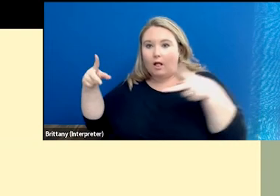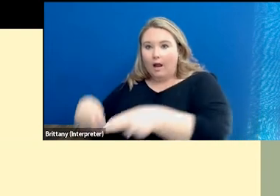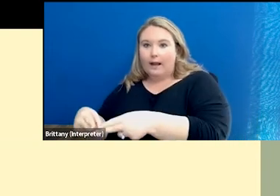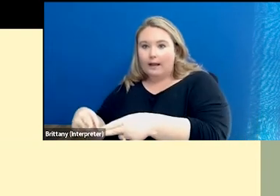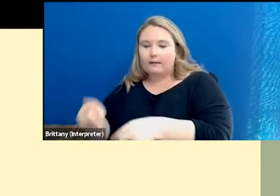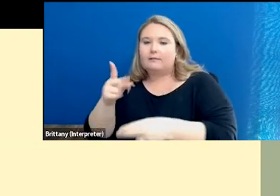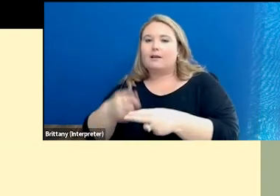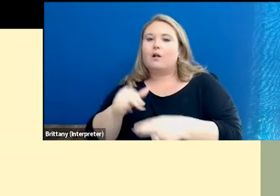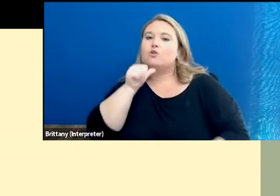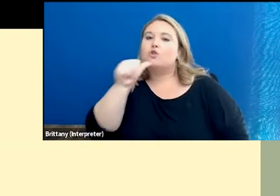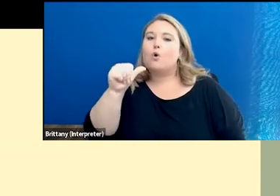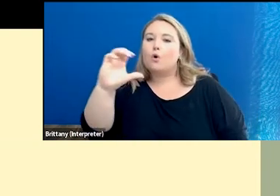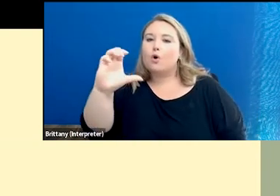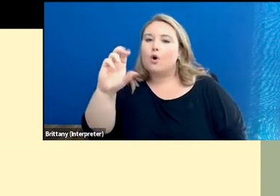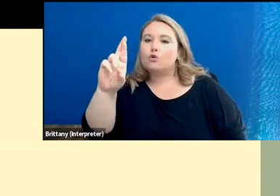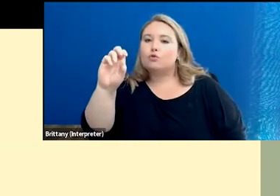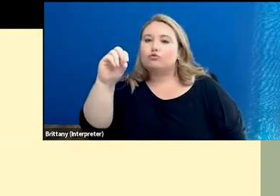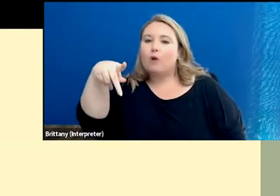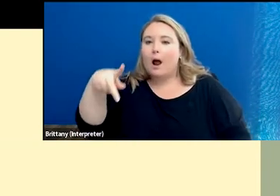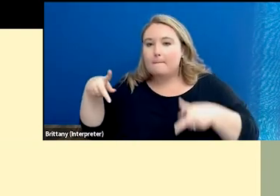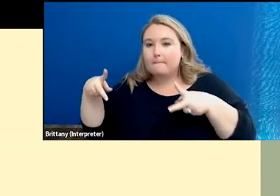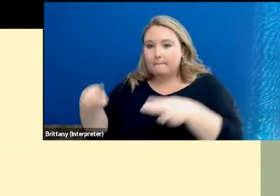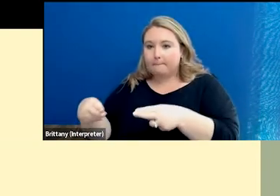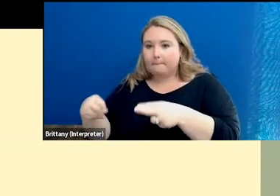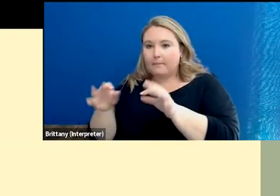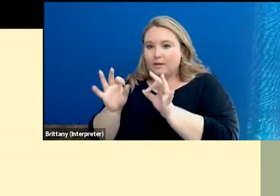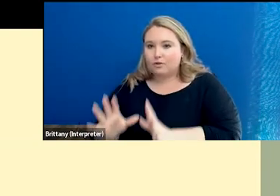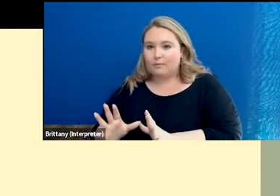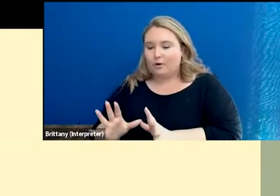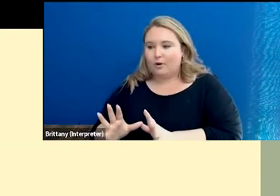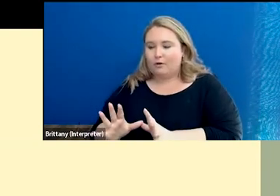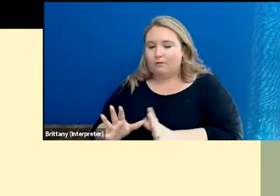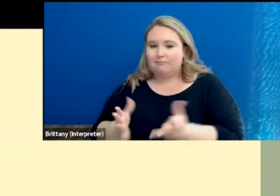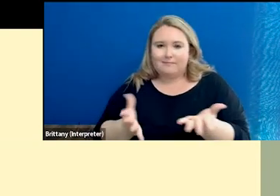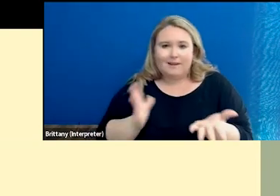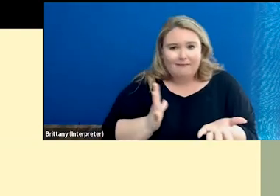because it's all fine and good to have it. But if it doesn't make it onto the TV, then people that are deaf